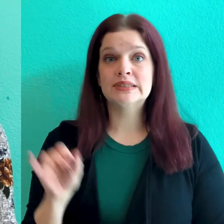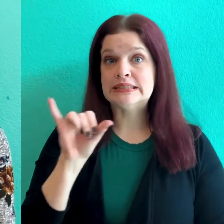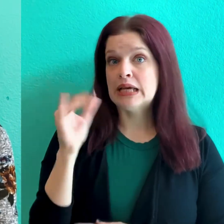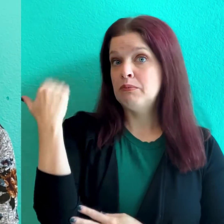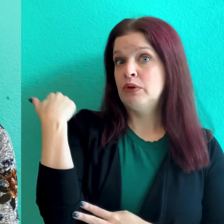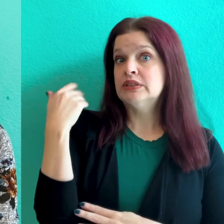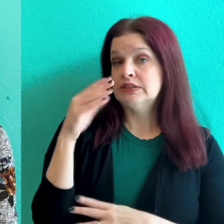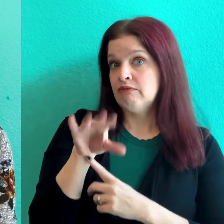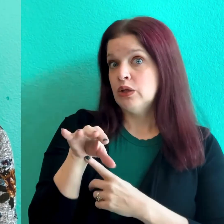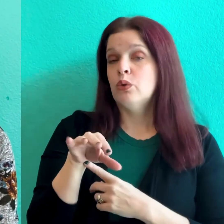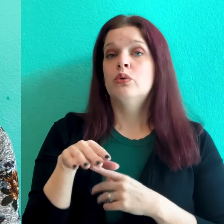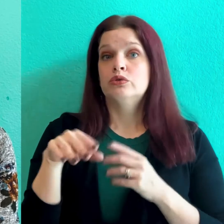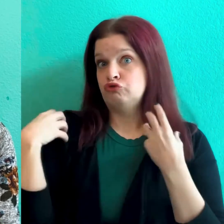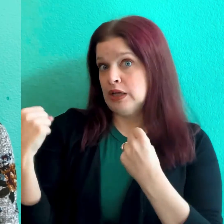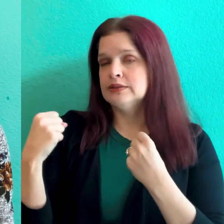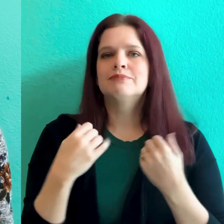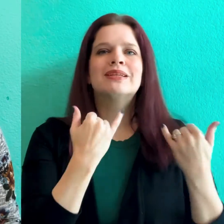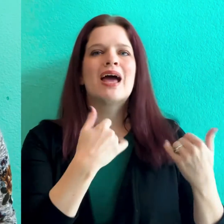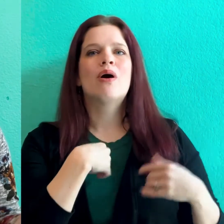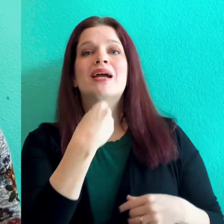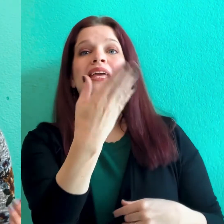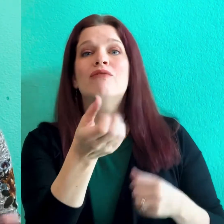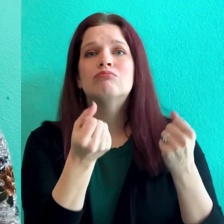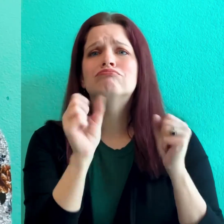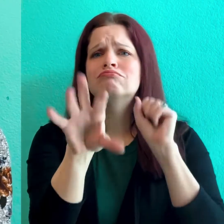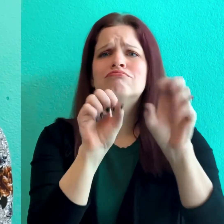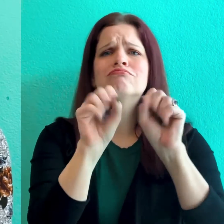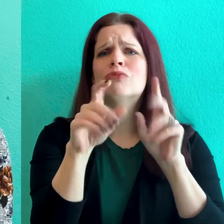So like we did with the Strengths video, I'm now going to give you a long list of values,